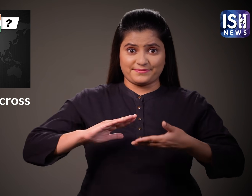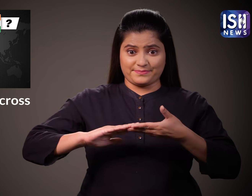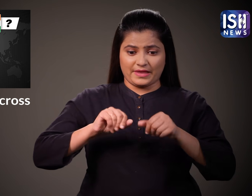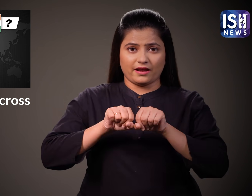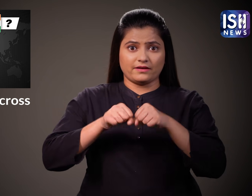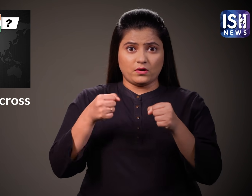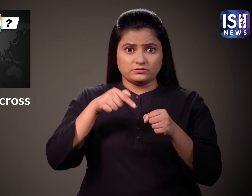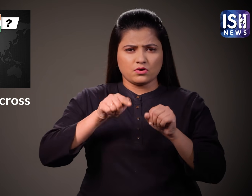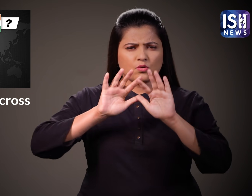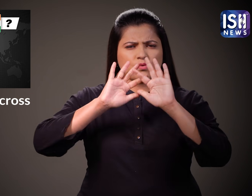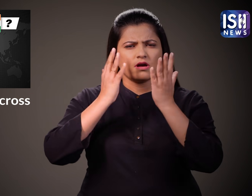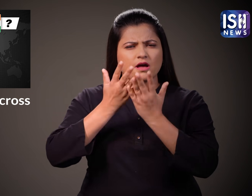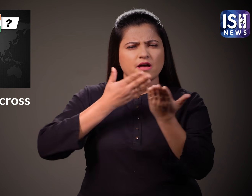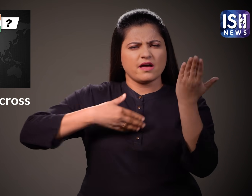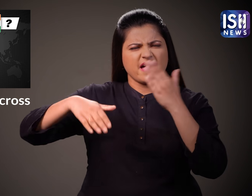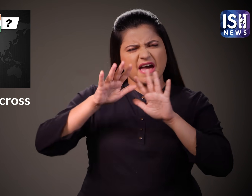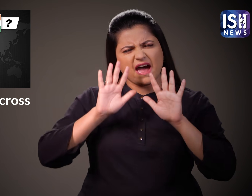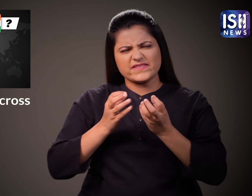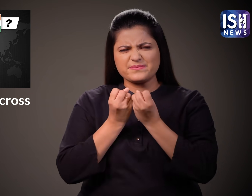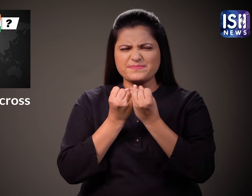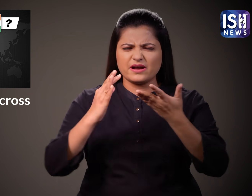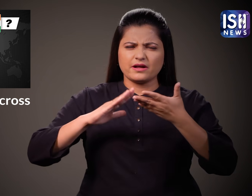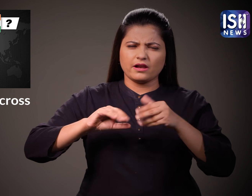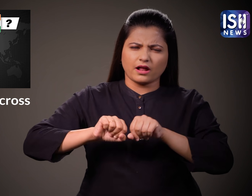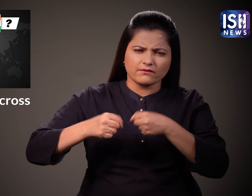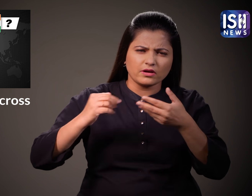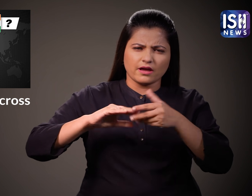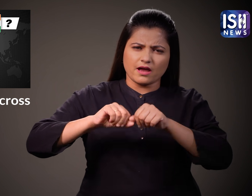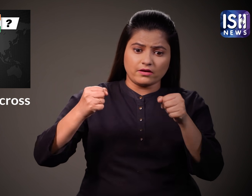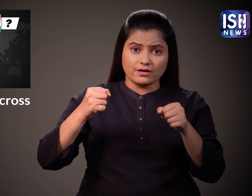Across the world couples get divorced.